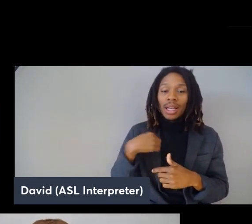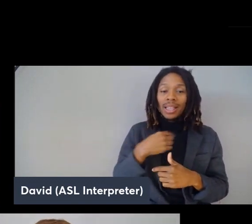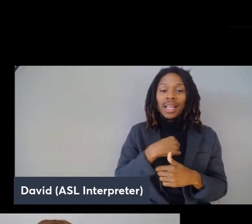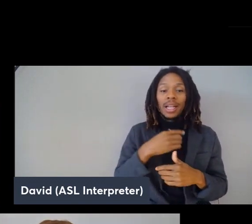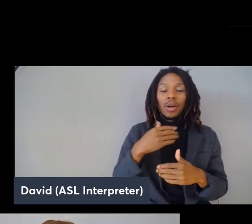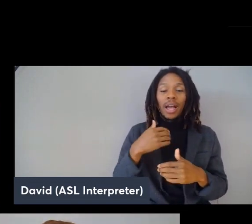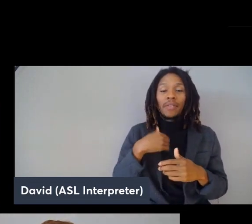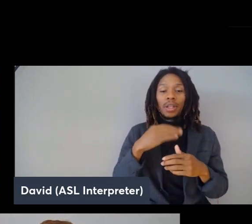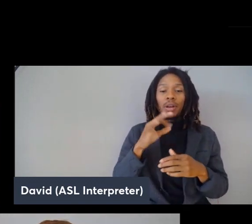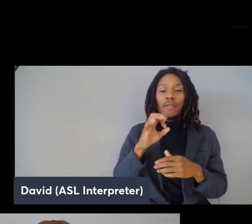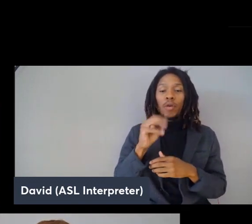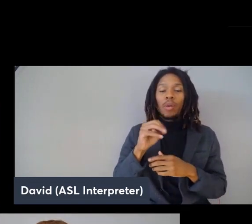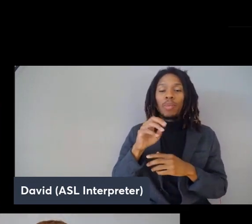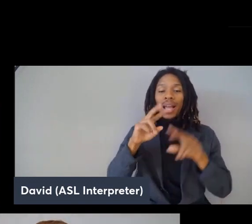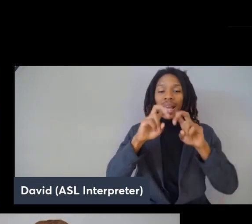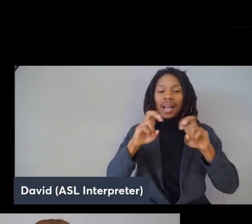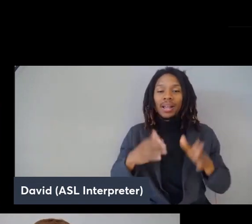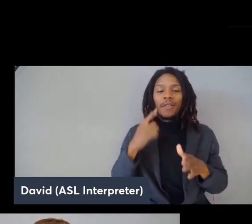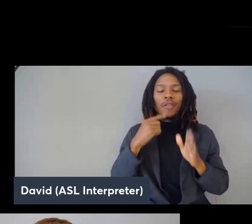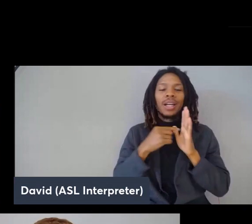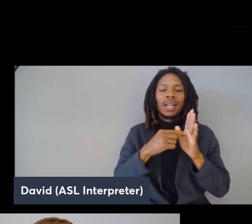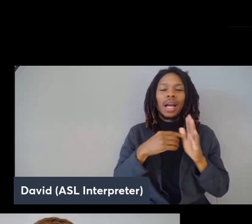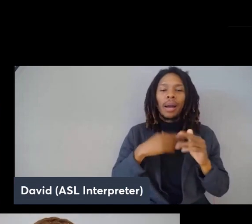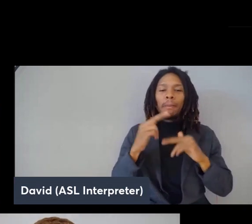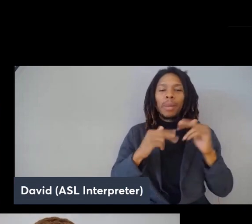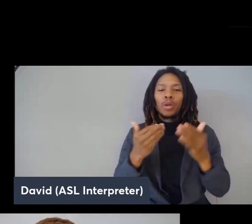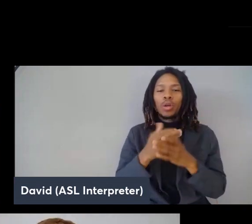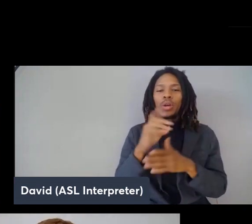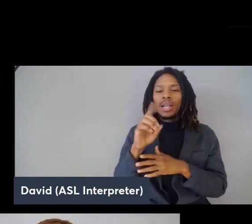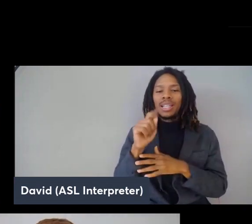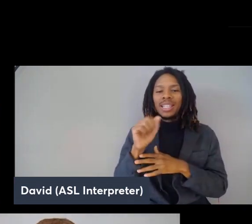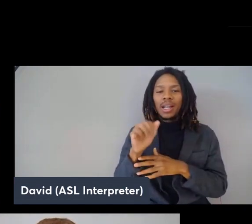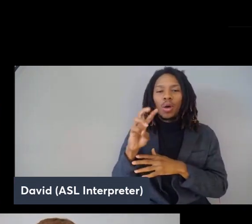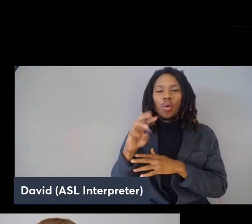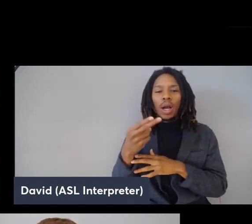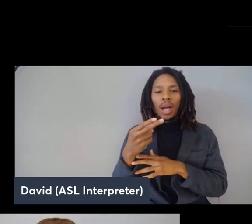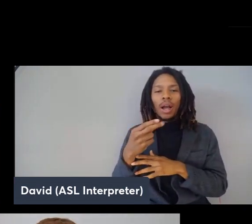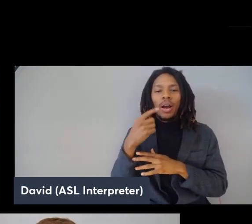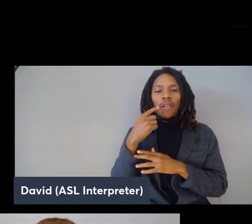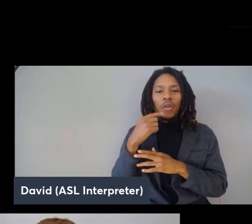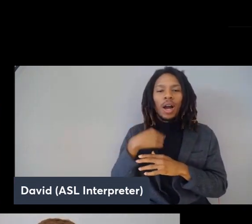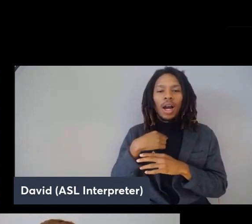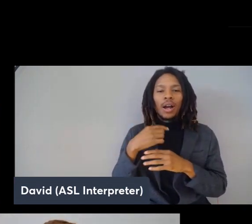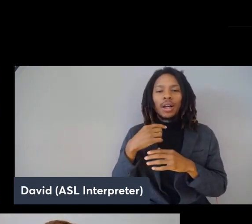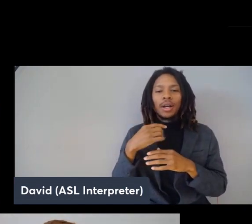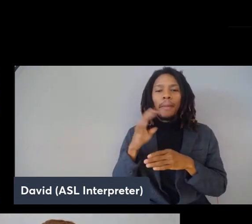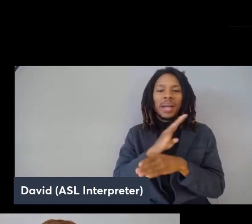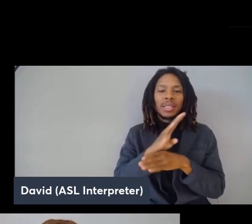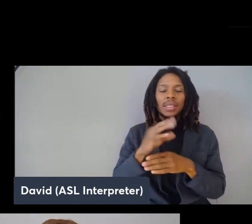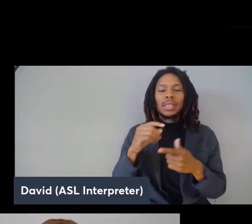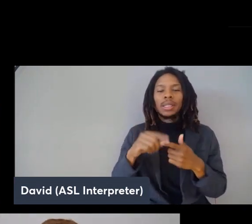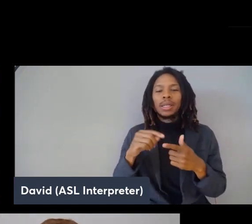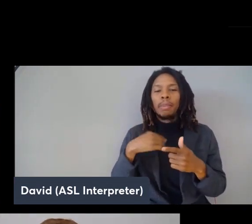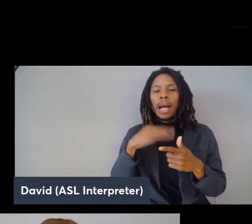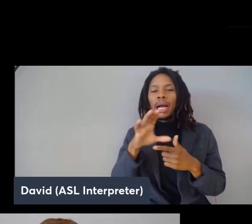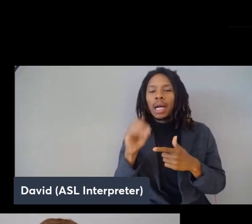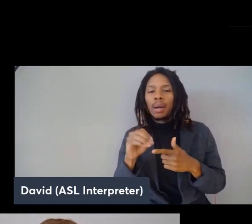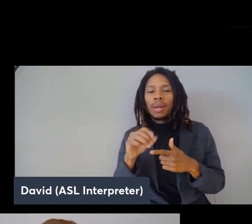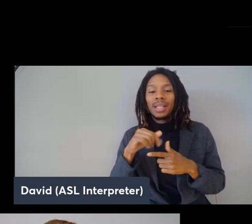So for example, I'm building a new data warehouse for a line of business or for my enterprise, and for that data warehouse analytic project,